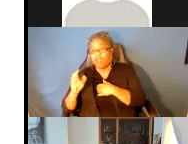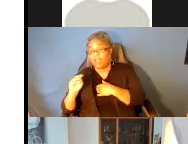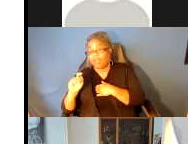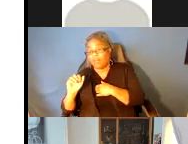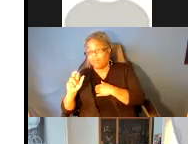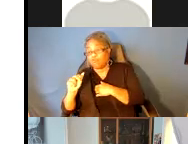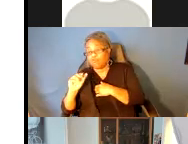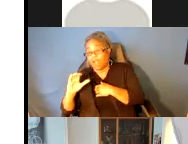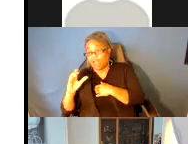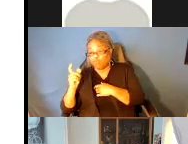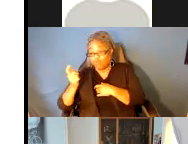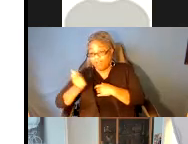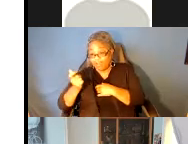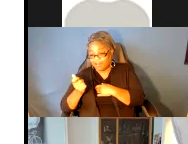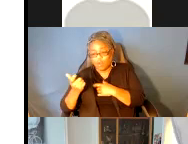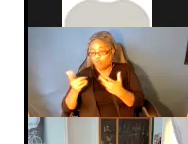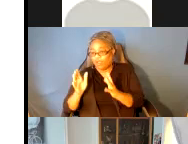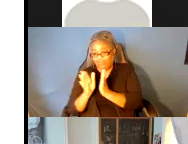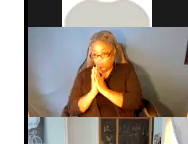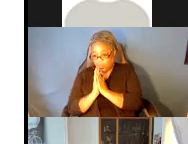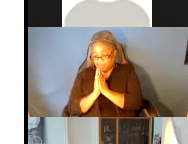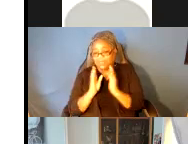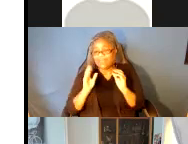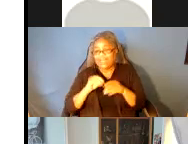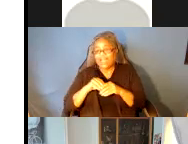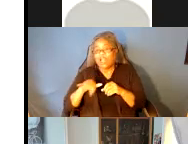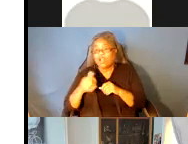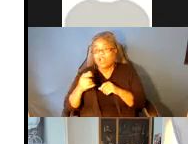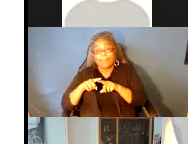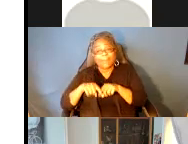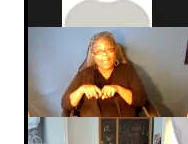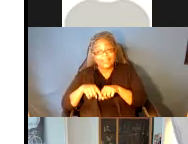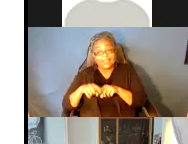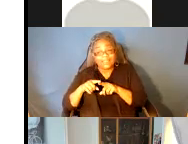or has already been requested in another pending MRAC application,